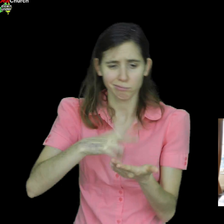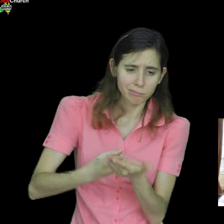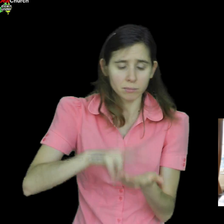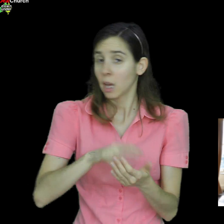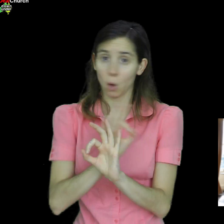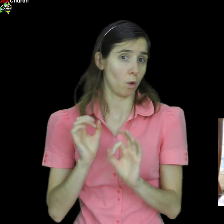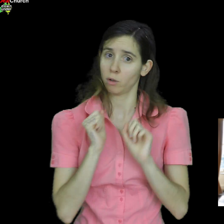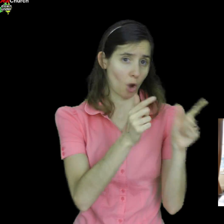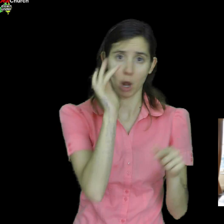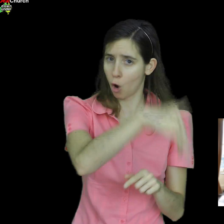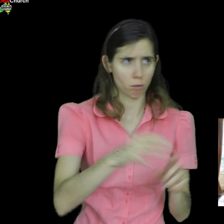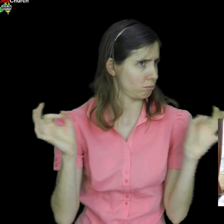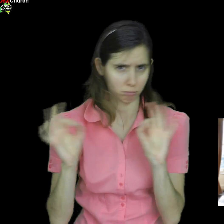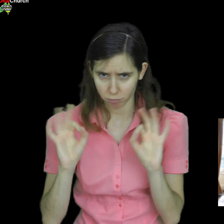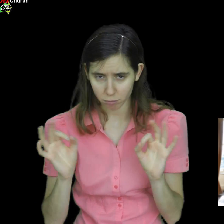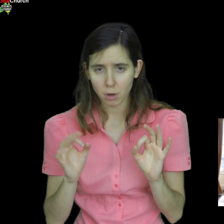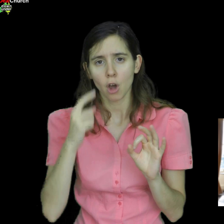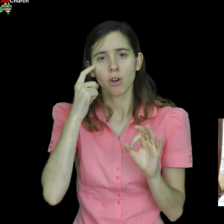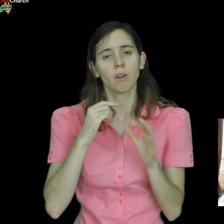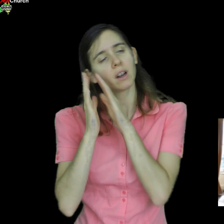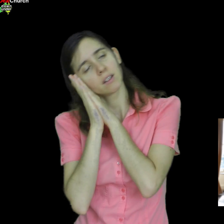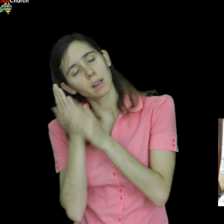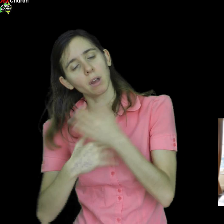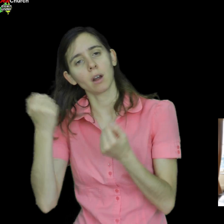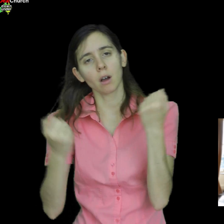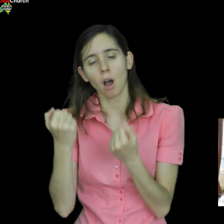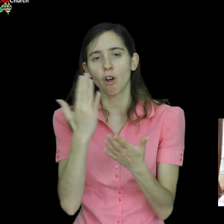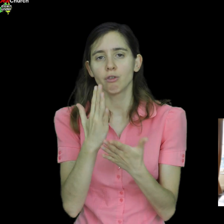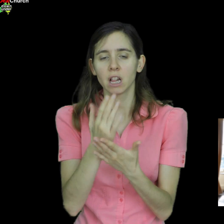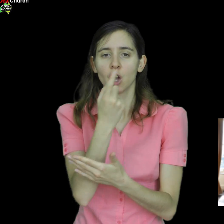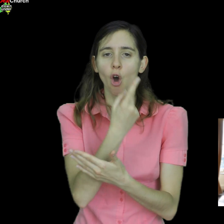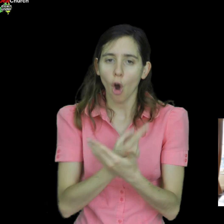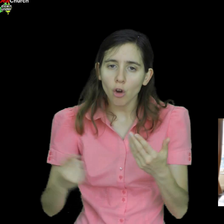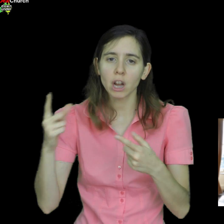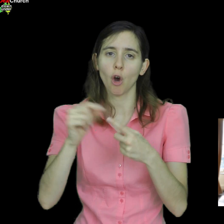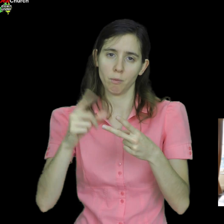go home. Resting in his car seemed to be his only option, waiting for the sun to